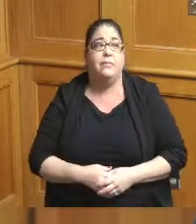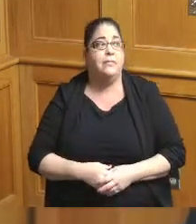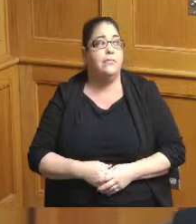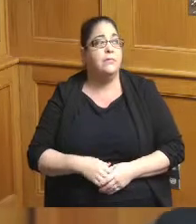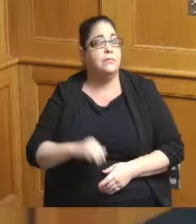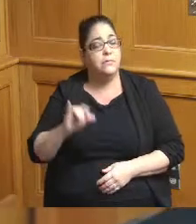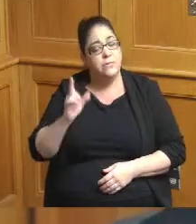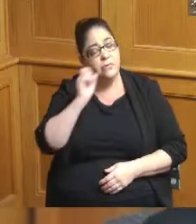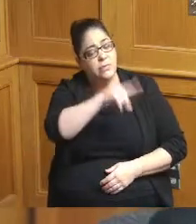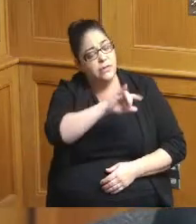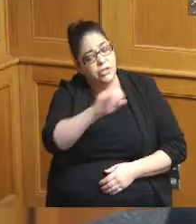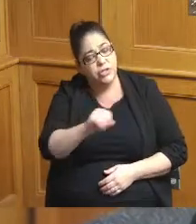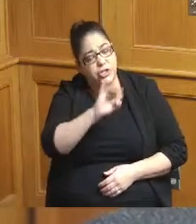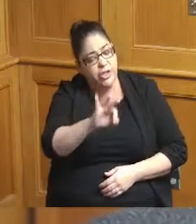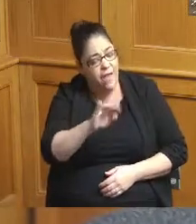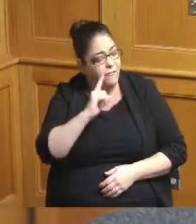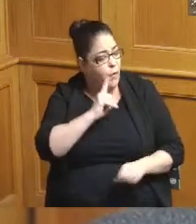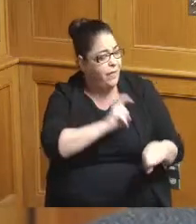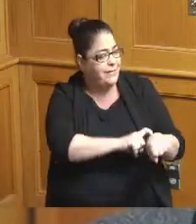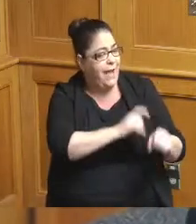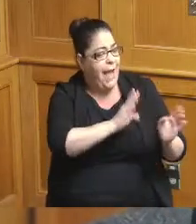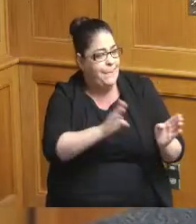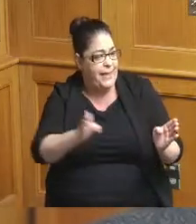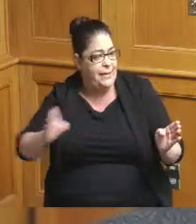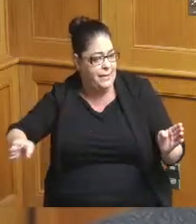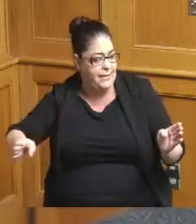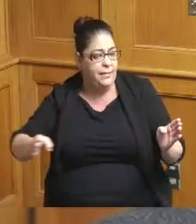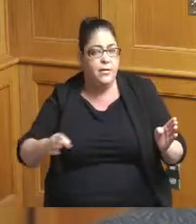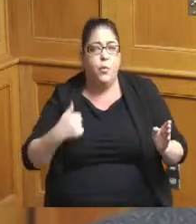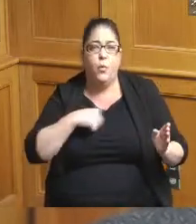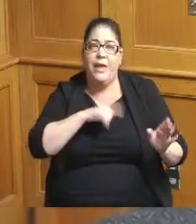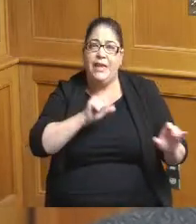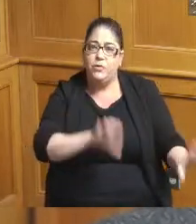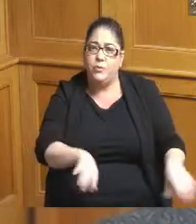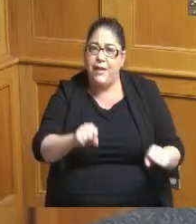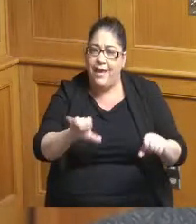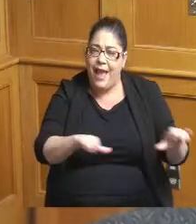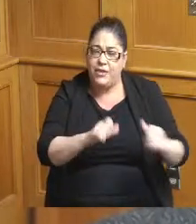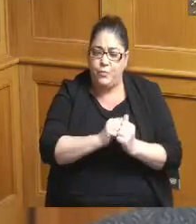ask you a question related to timing so we need to take action related to this is that going to